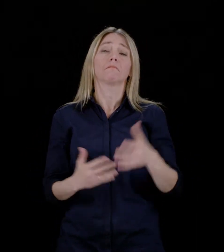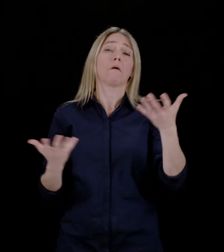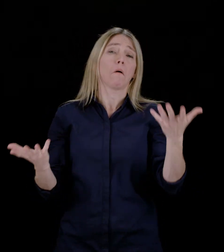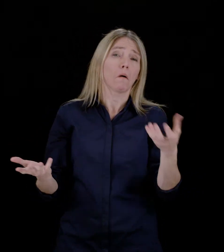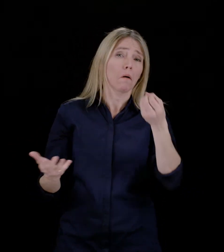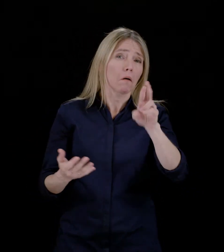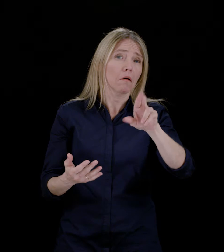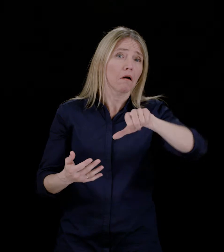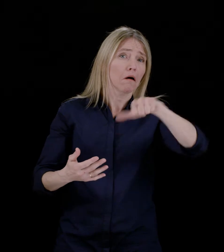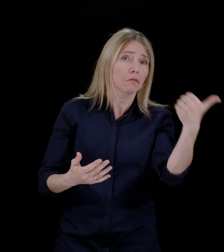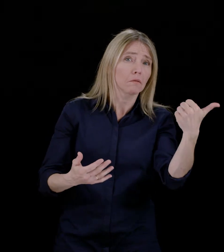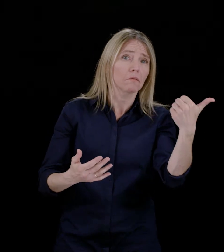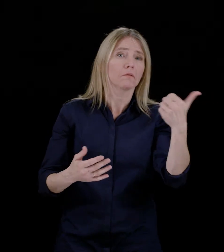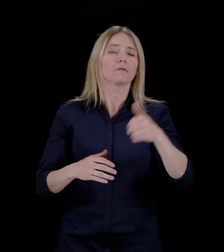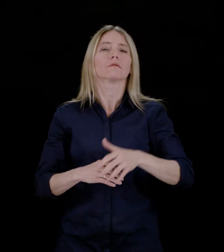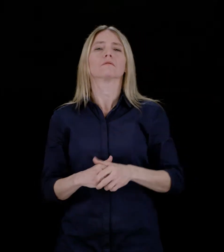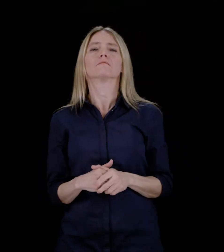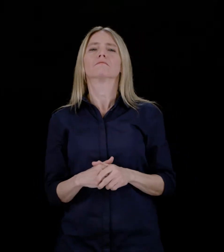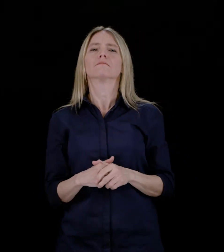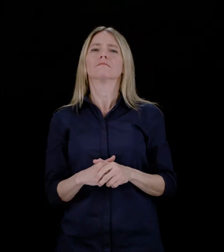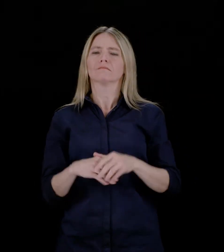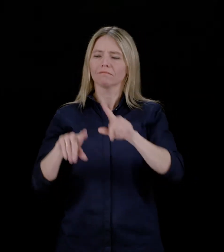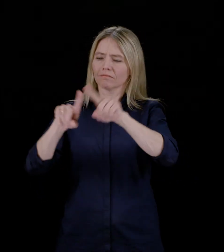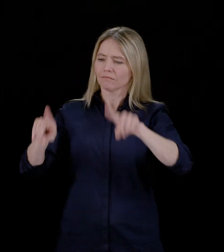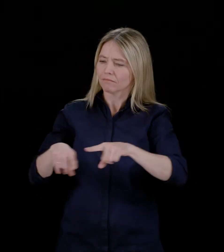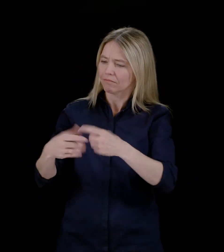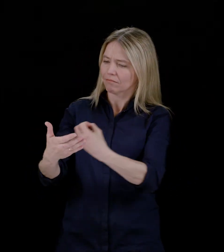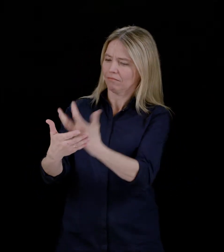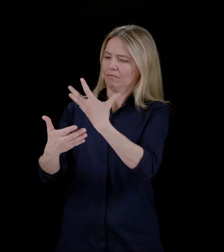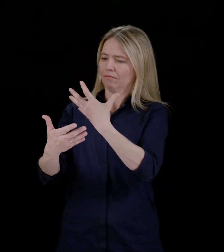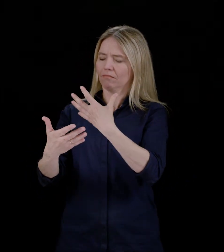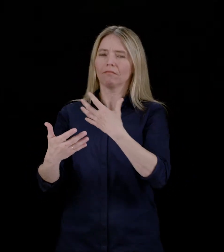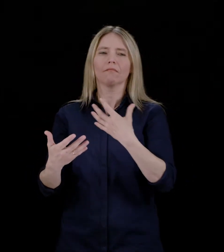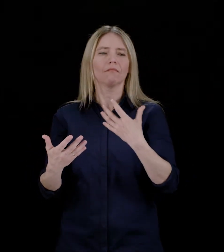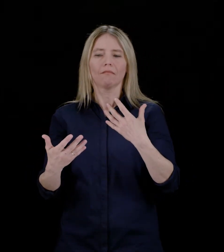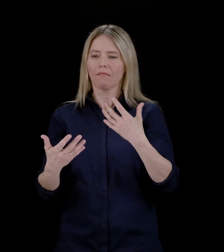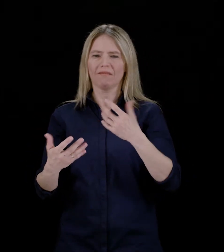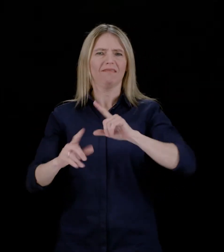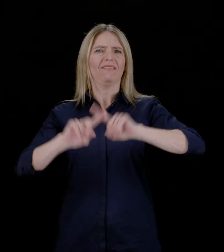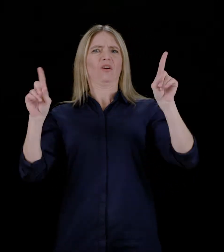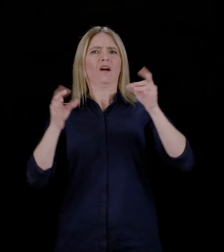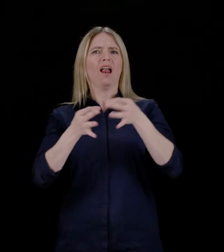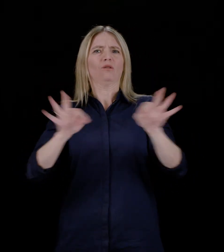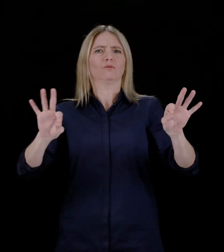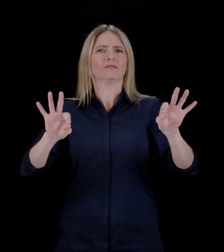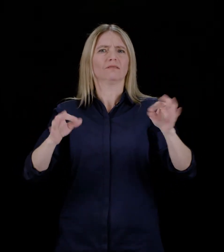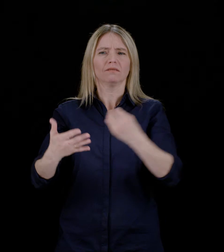● May not support or display an alert in the correct format, or in the language it is sent.